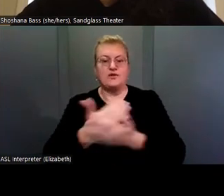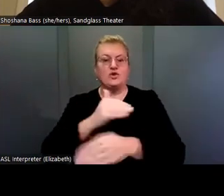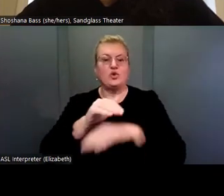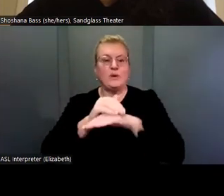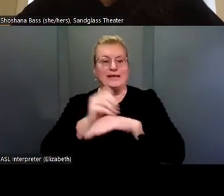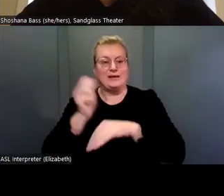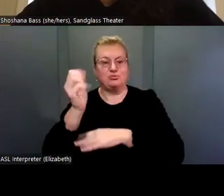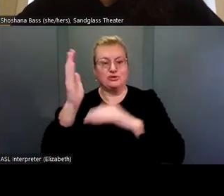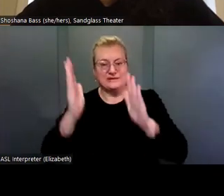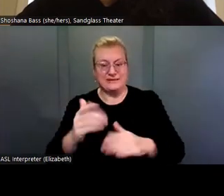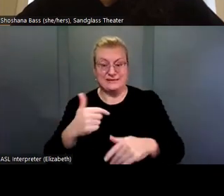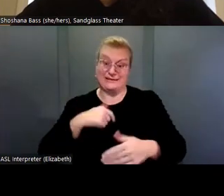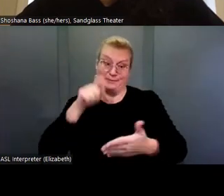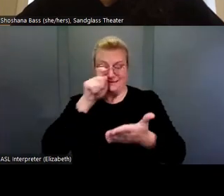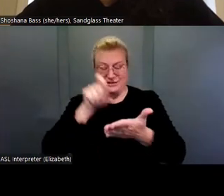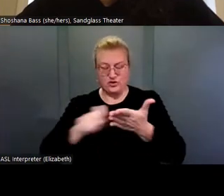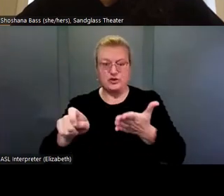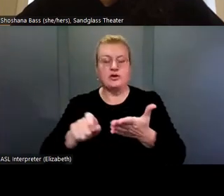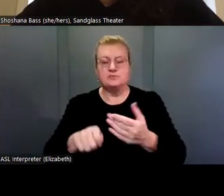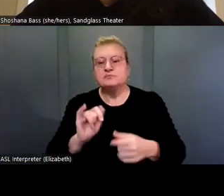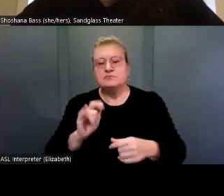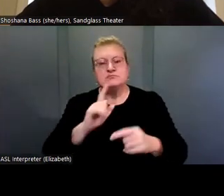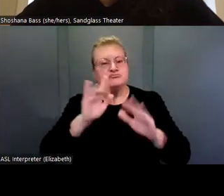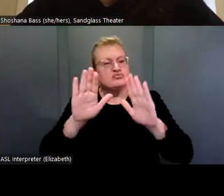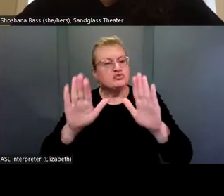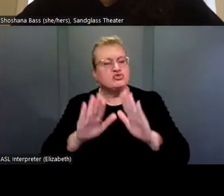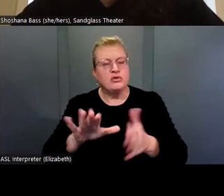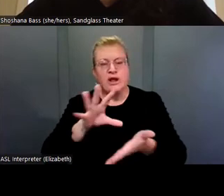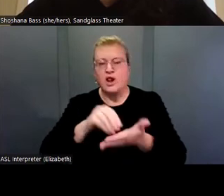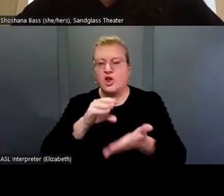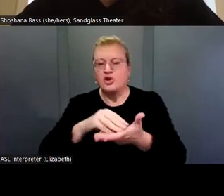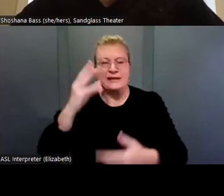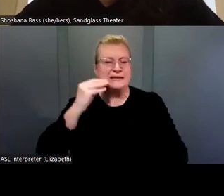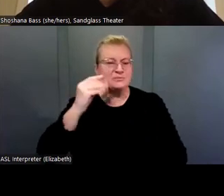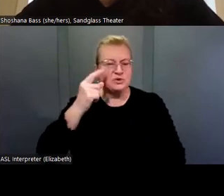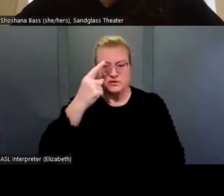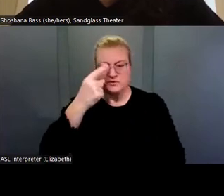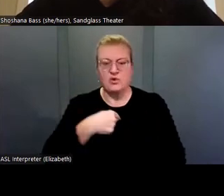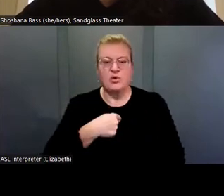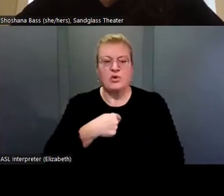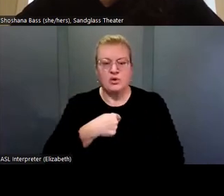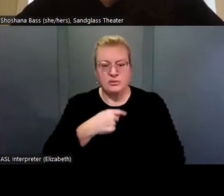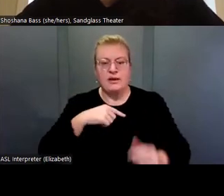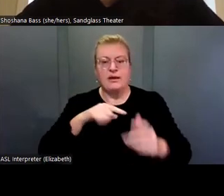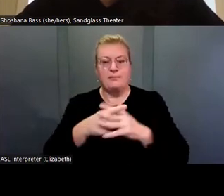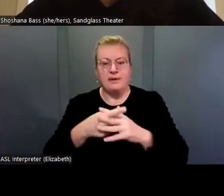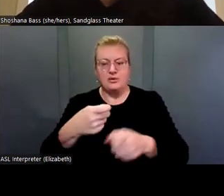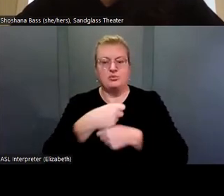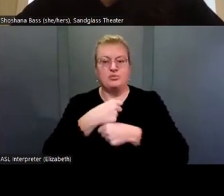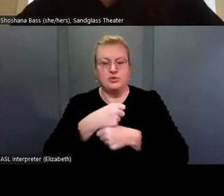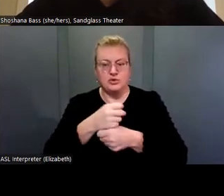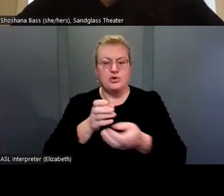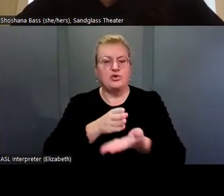which has been a really great learning experience for me as I began producing through Motion State Arts